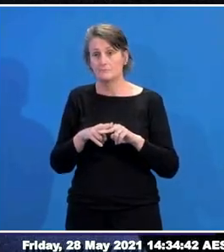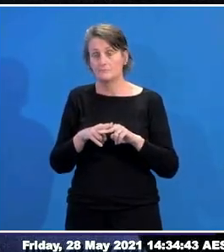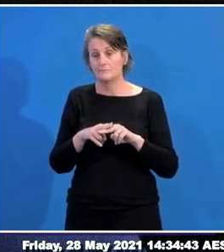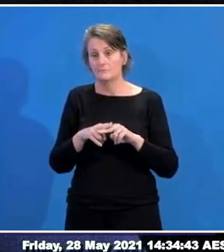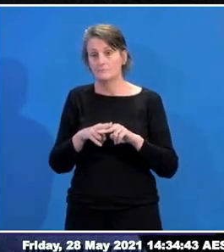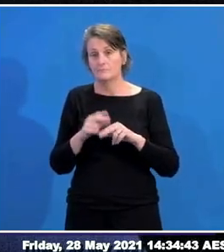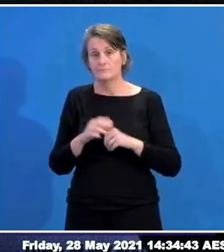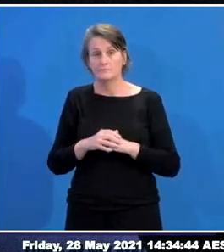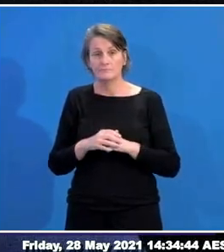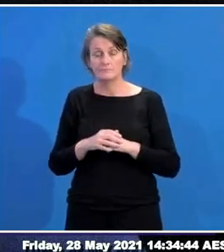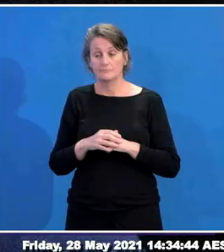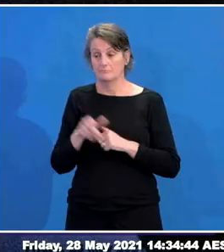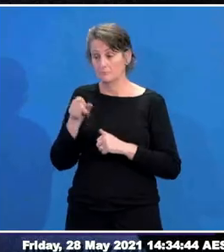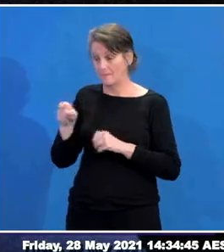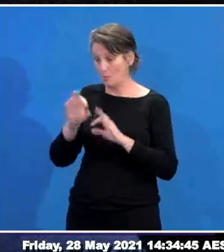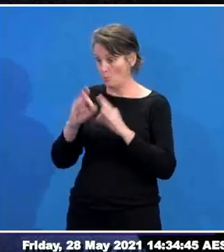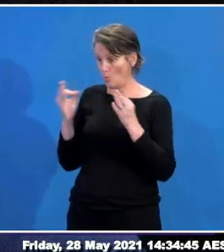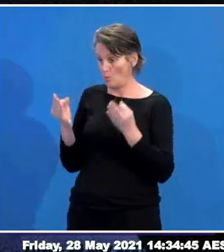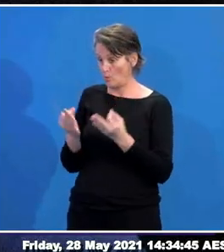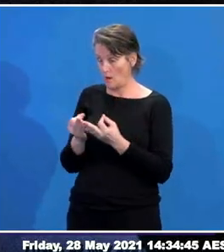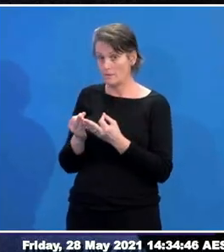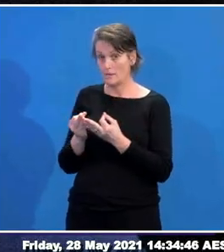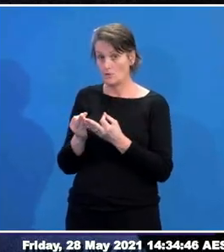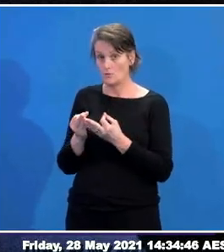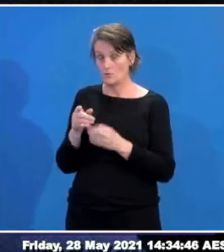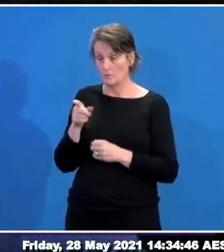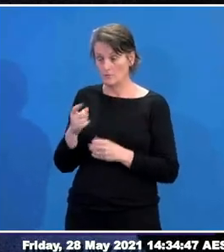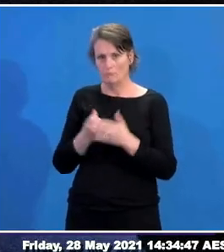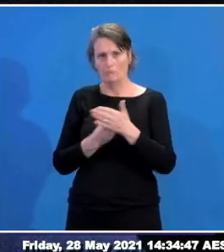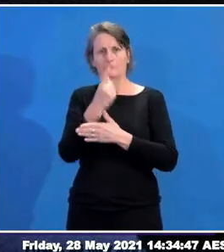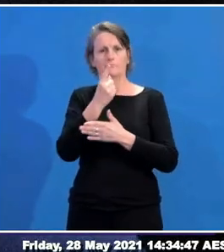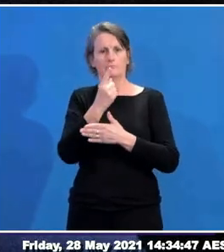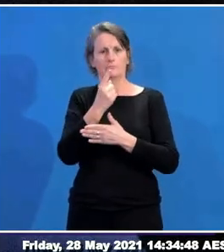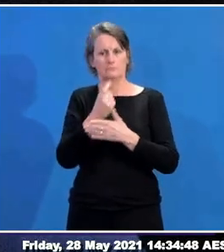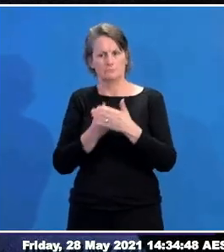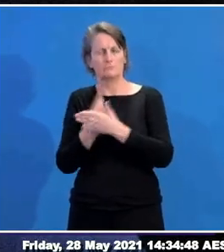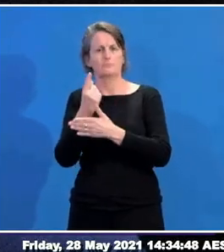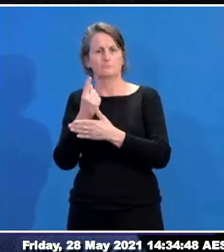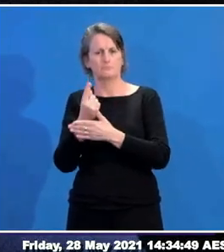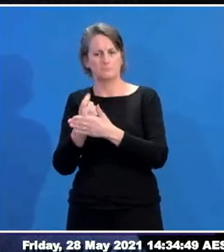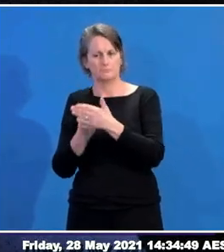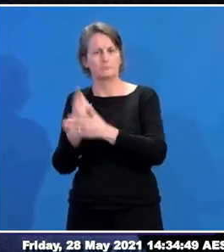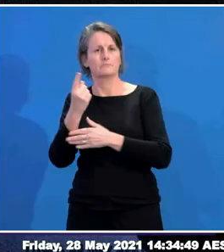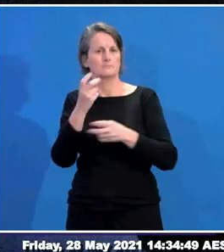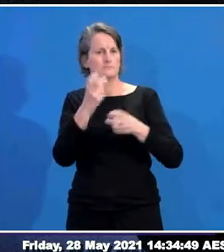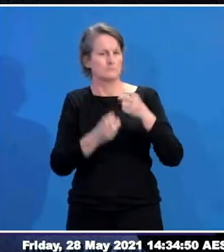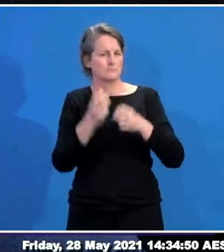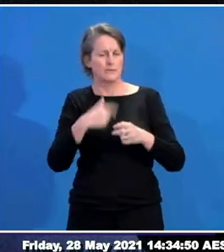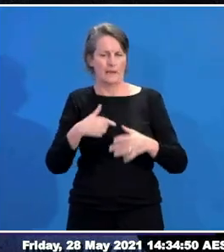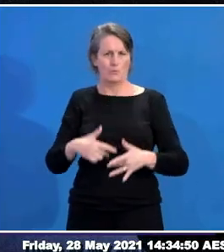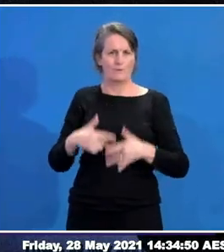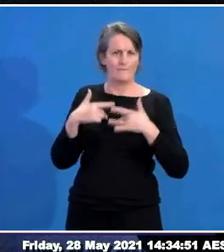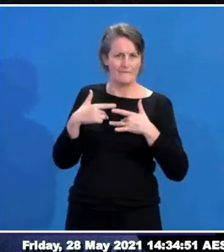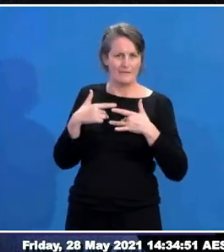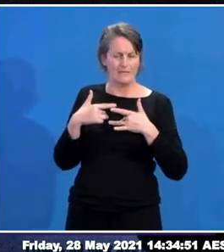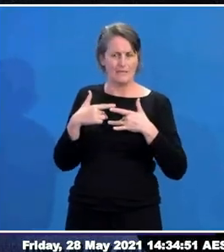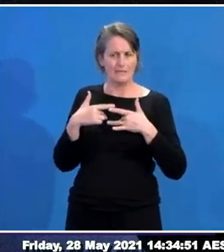with a provider and raising matters with a provider and felt that either there